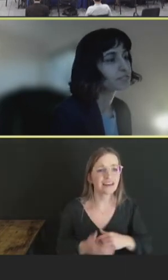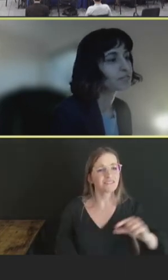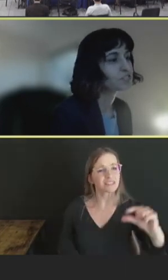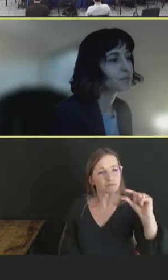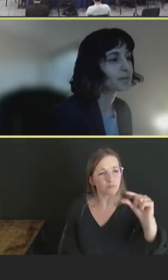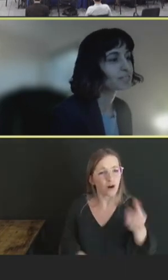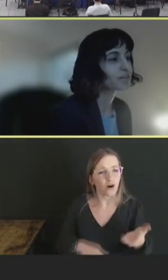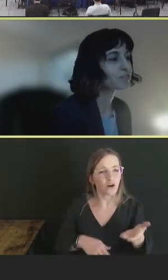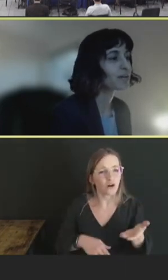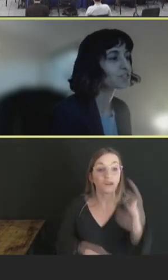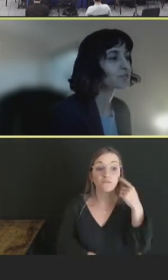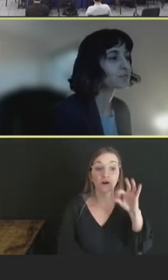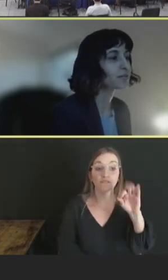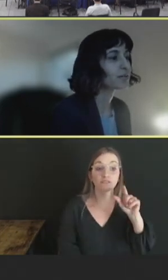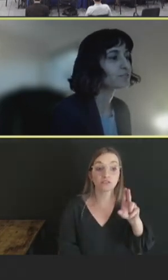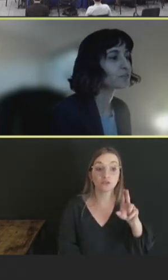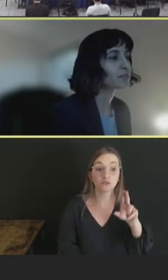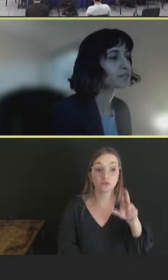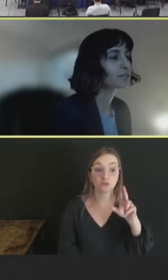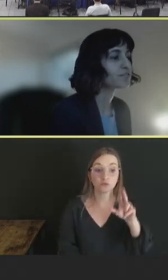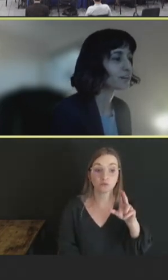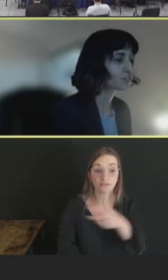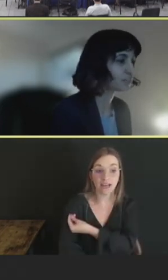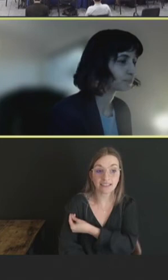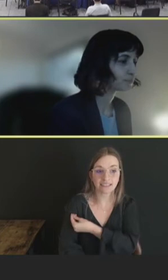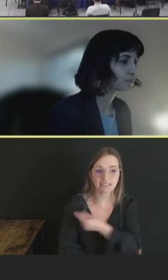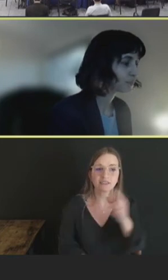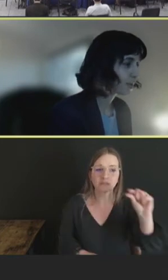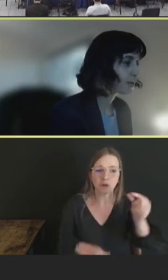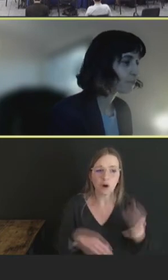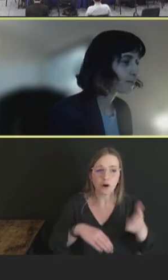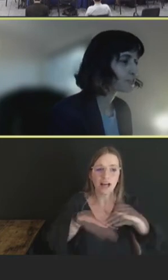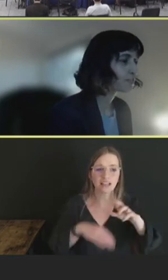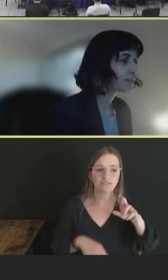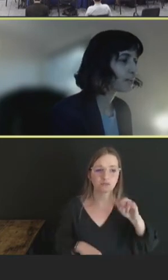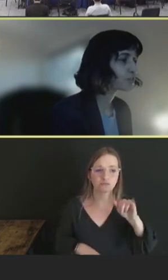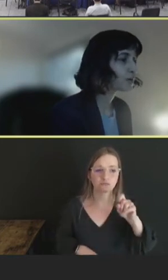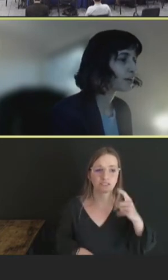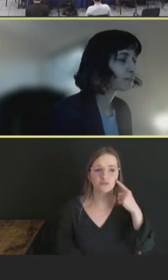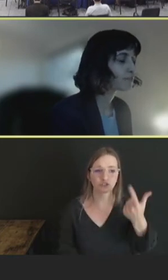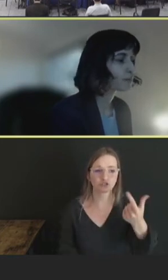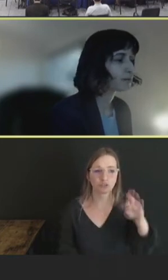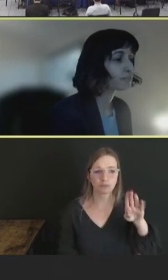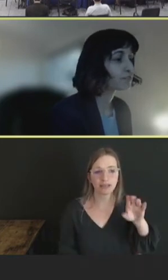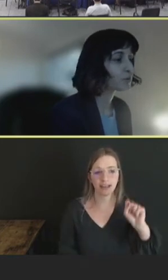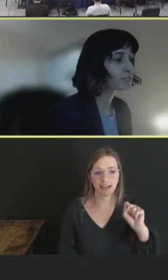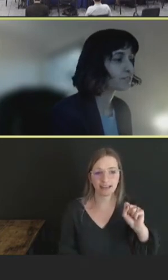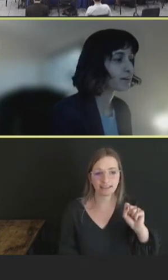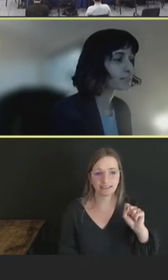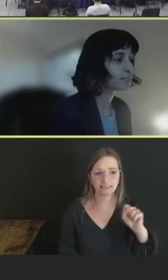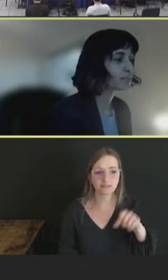the risk of GBS after natural influenza infection. And for adjuvanted H1N1 influenza vaccine,